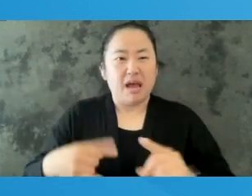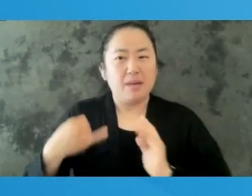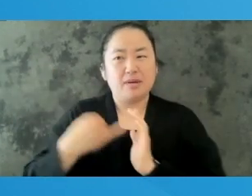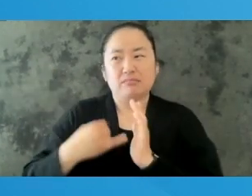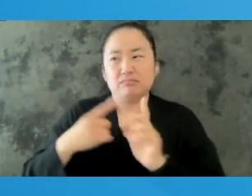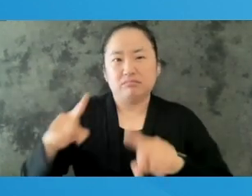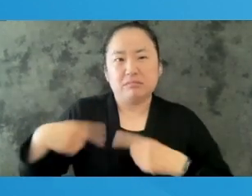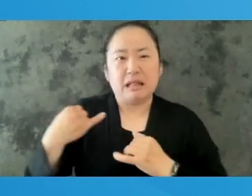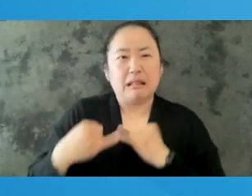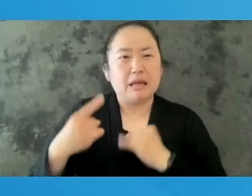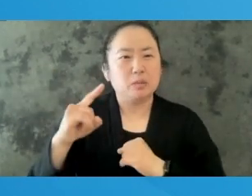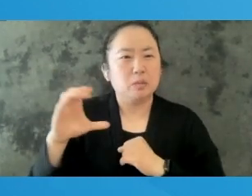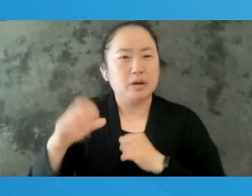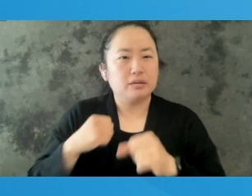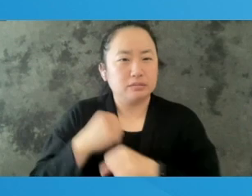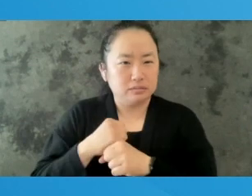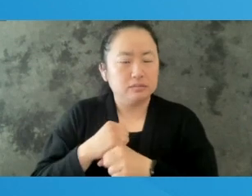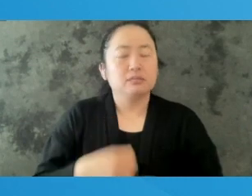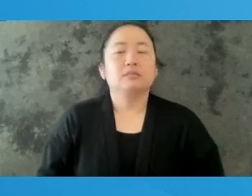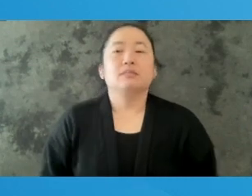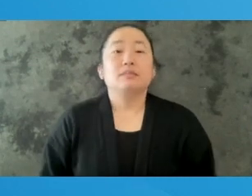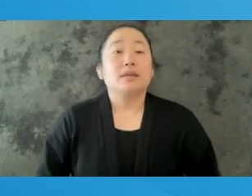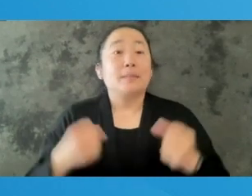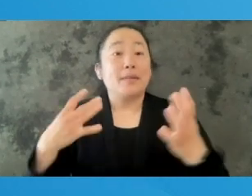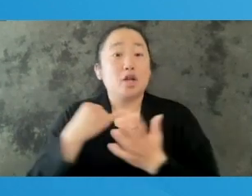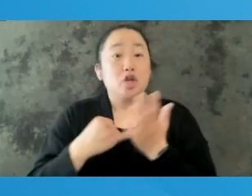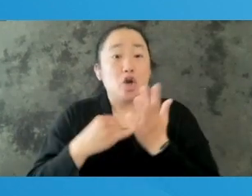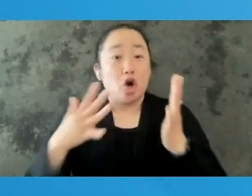many of the artists who we work with are living artists.